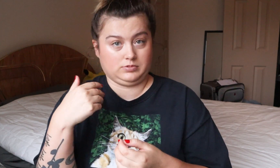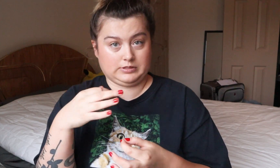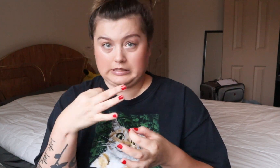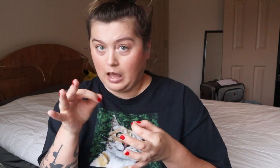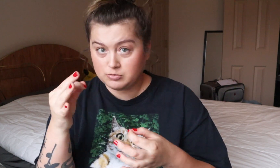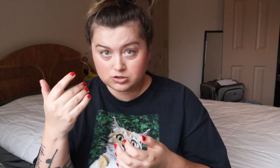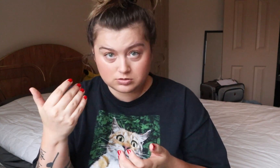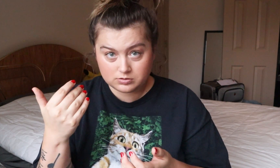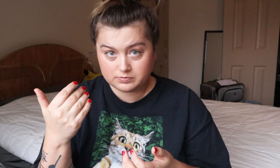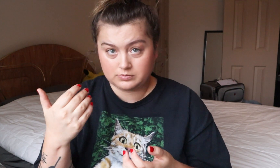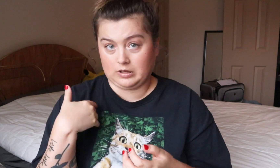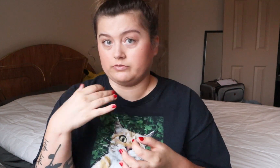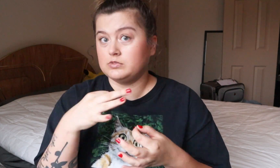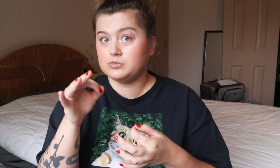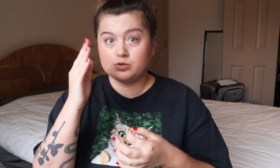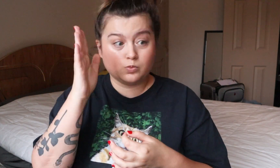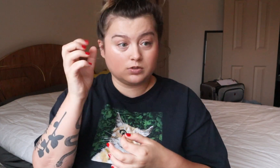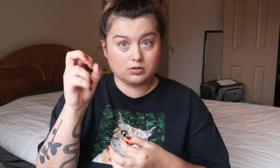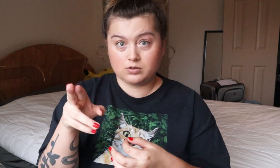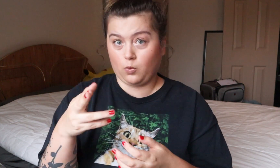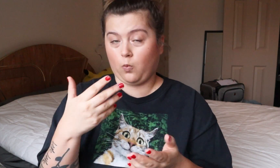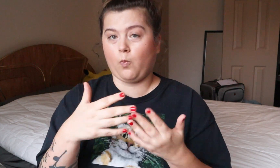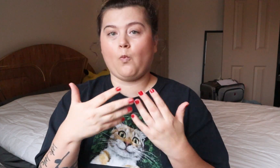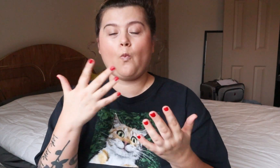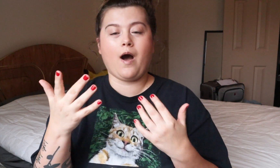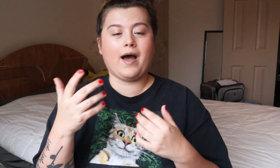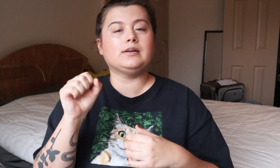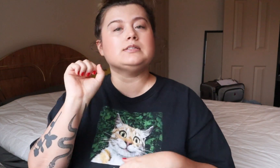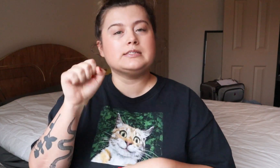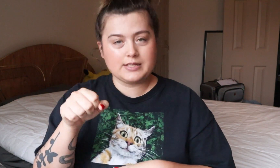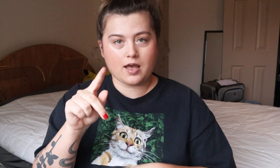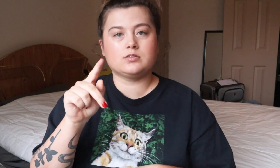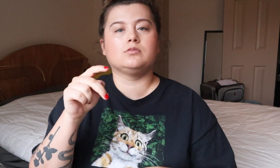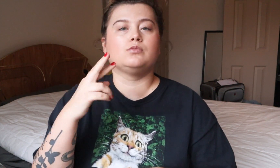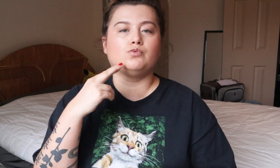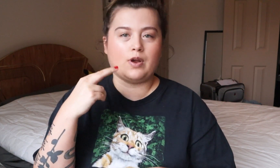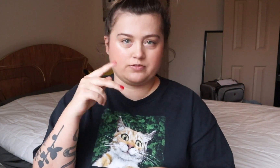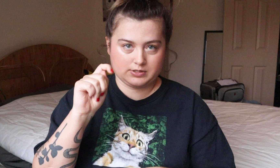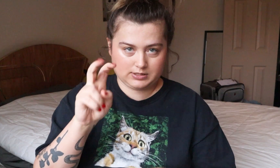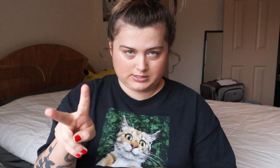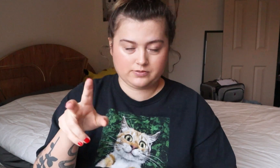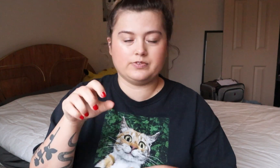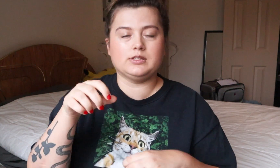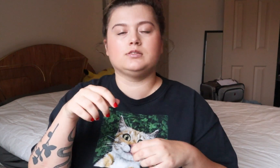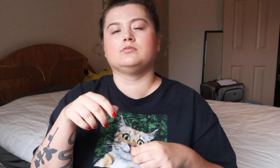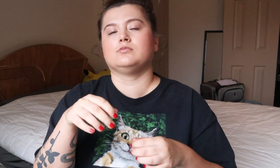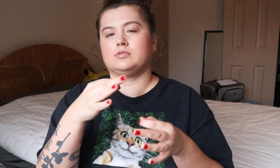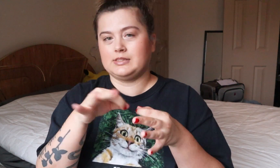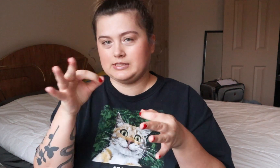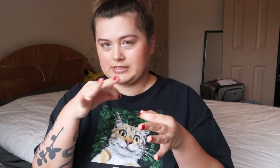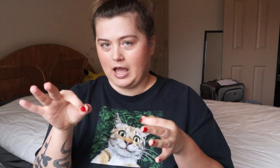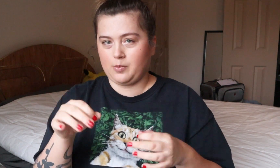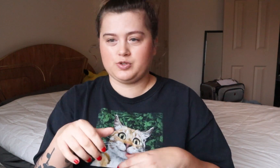You know, would the TVs have captions? And yes, Raven's TV did have captions.